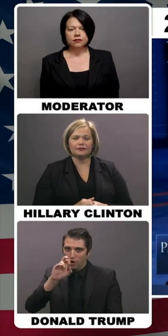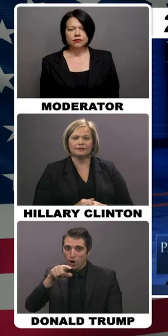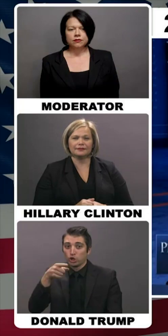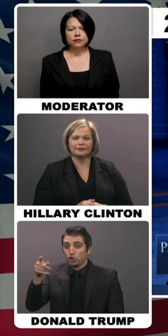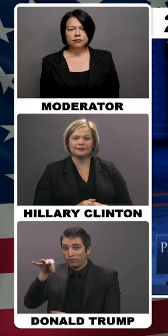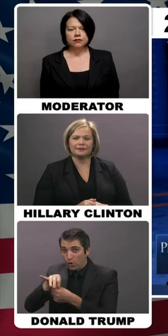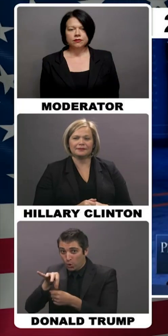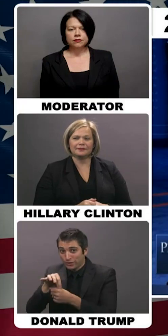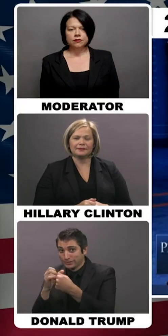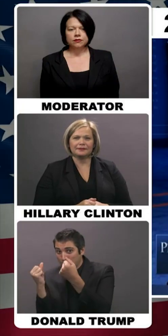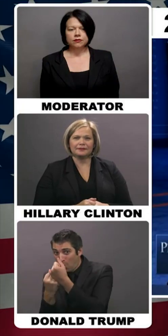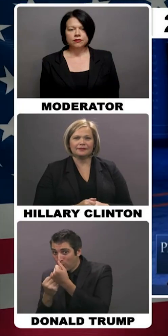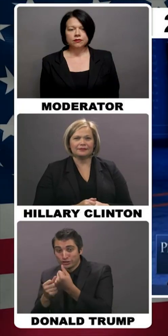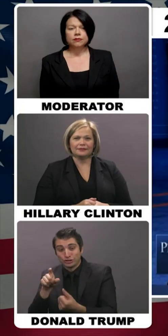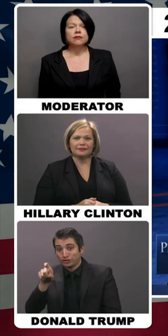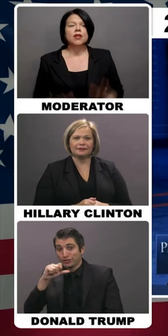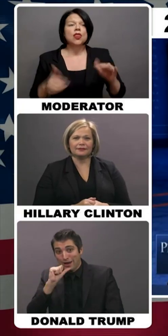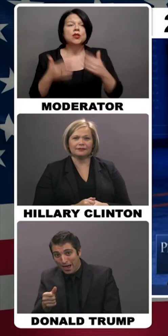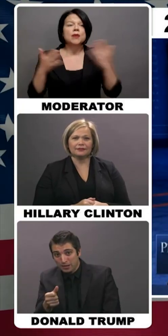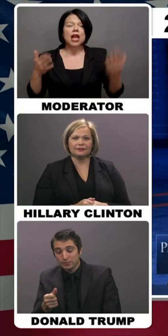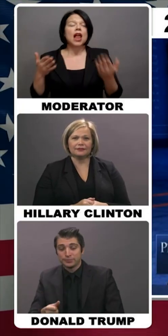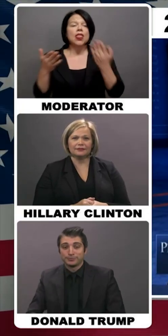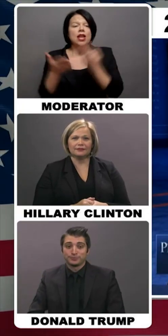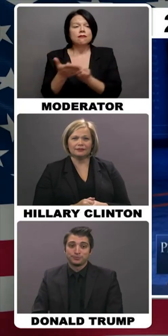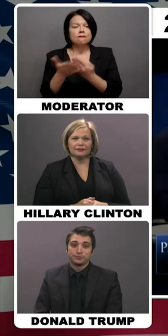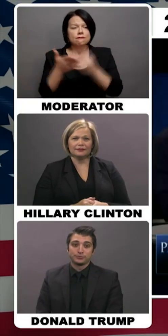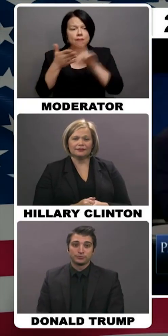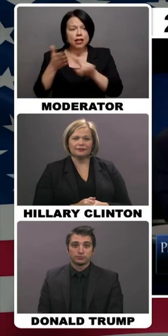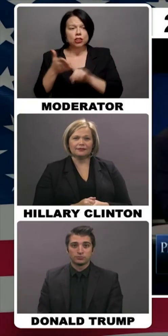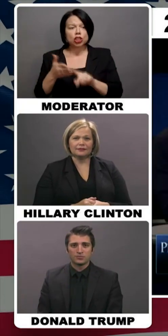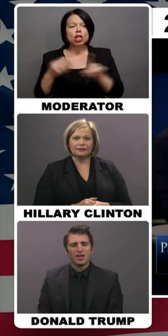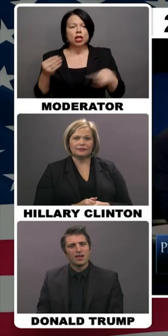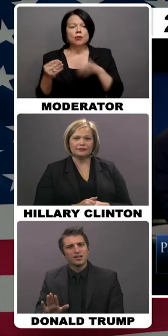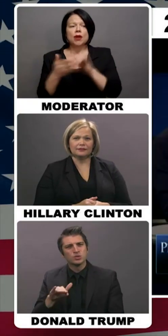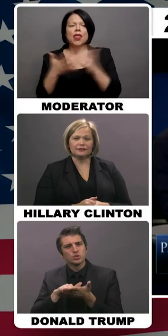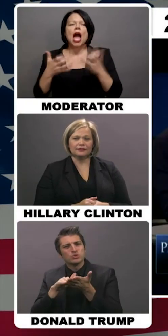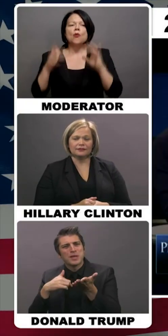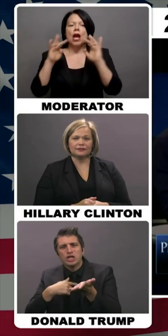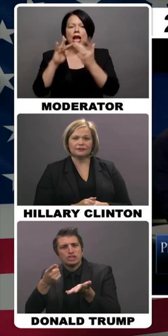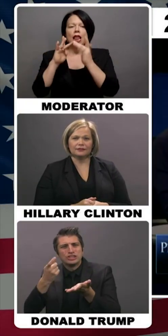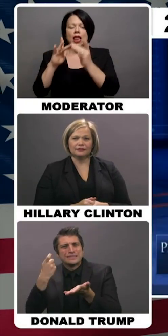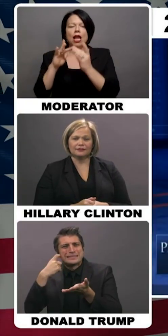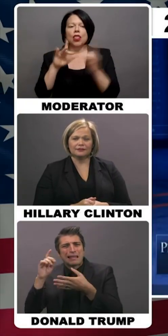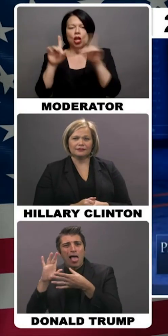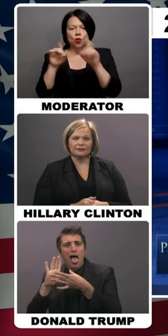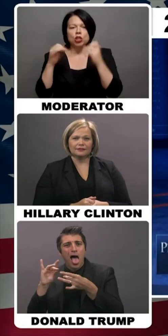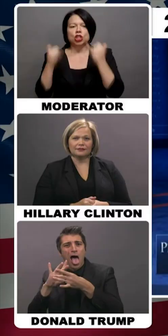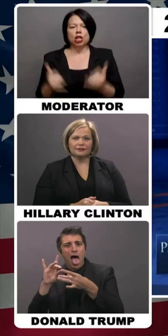Wanna, there's been lots of fact checking on that. I'd like to move on to an online question. She just went about 25 seconds over her time.